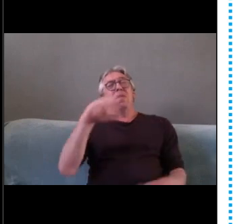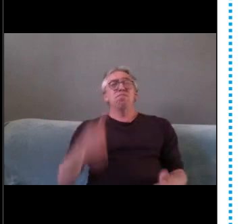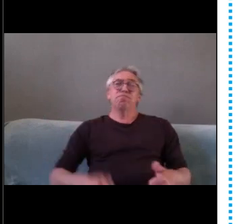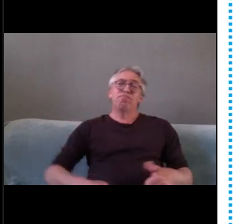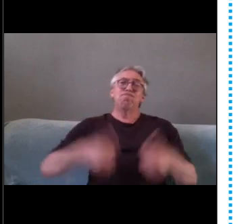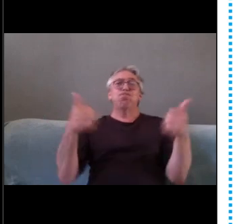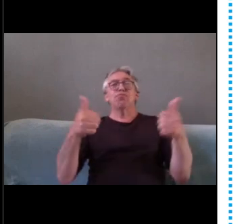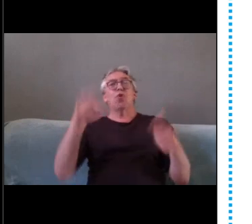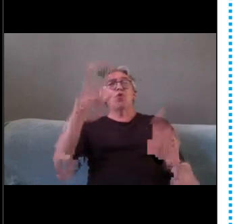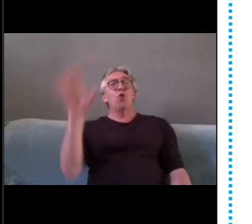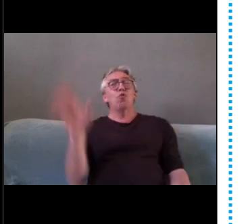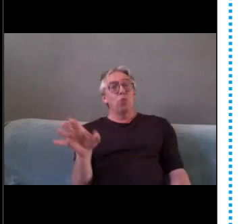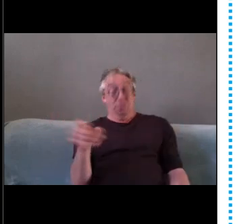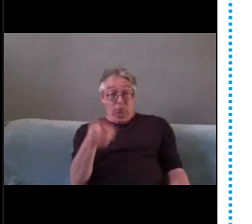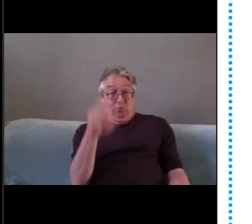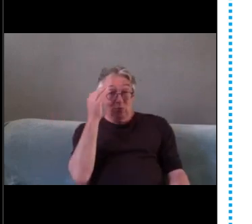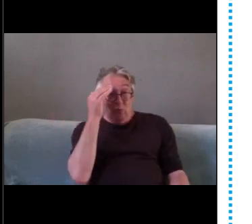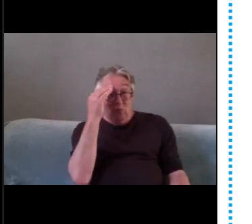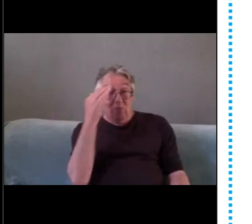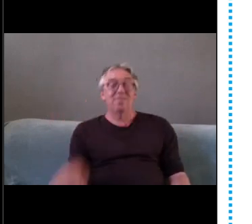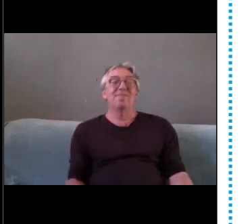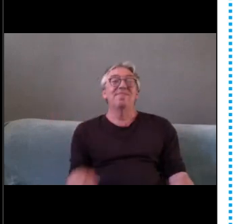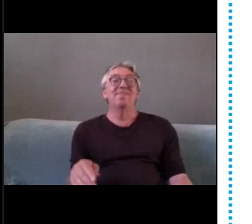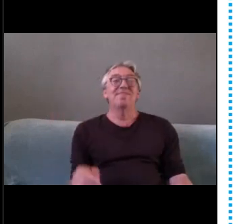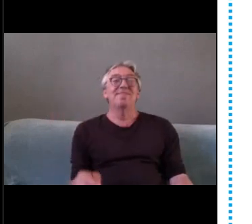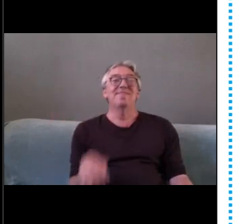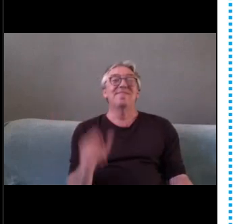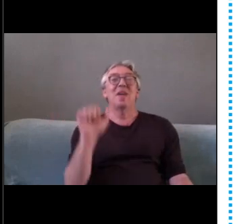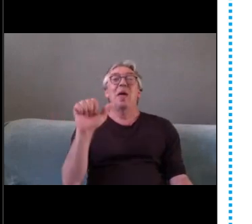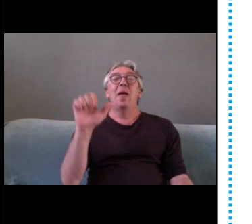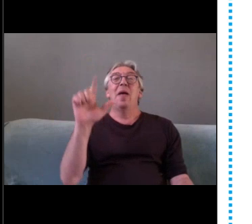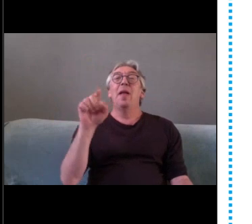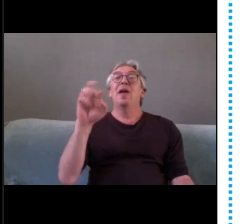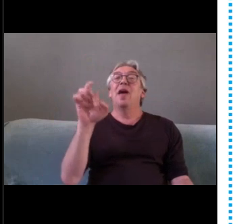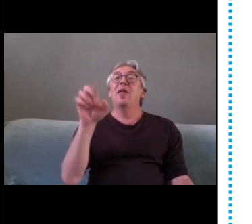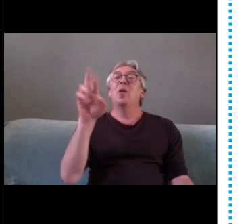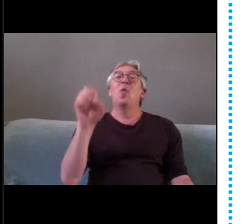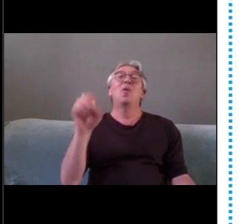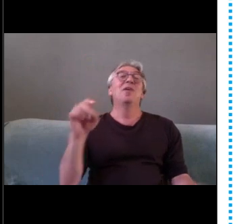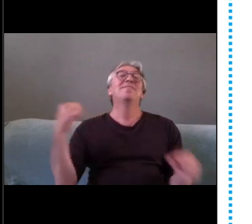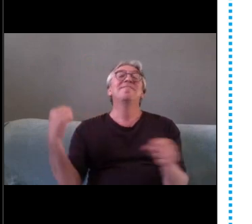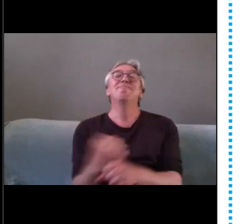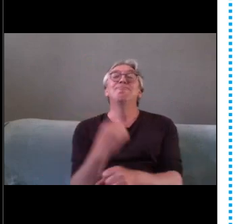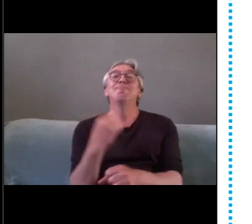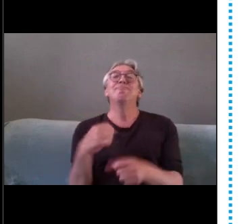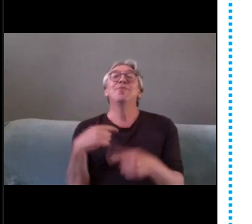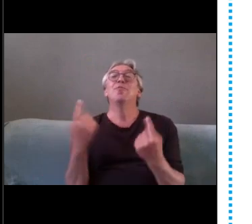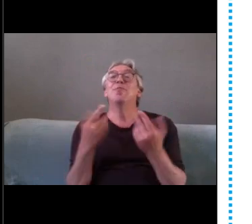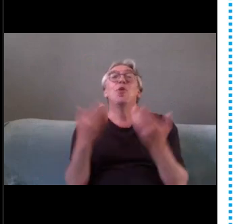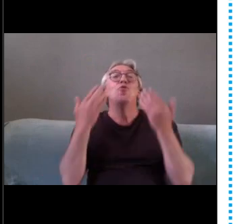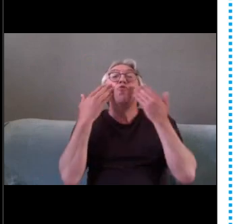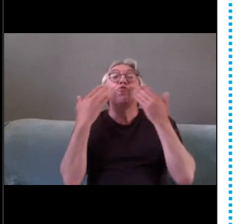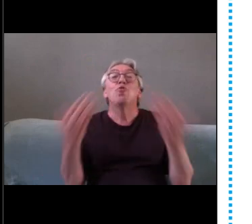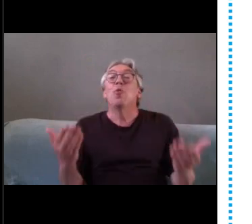Unfortunately we don't have that information. Member States are notified by the Commission,